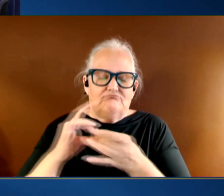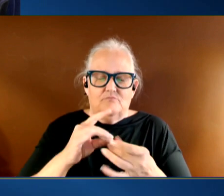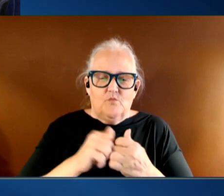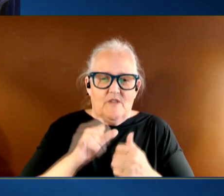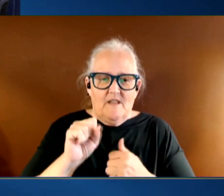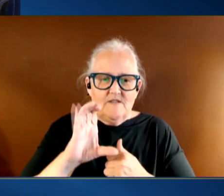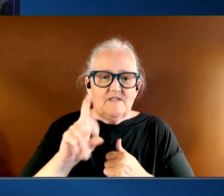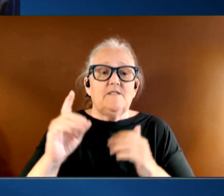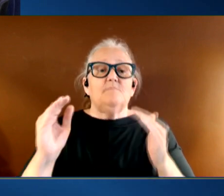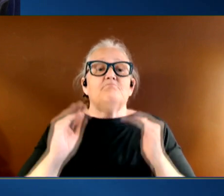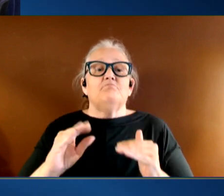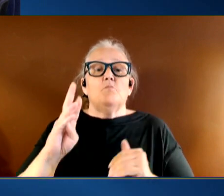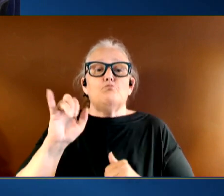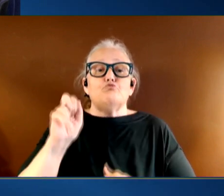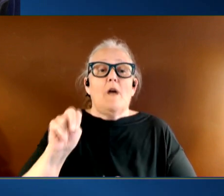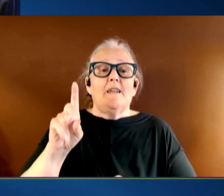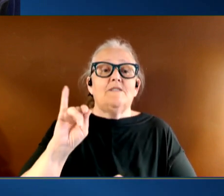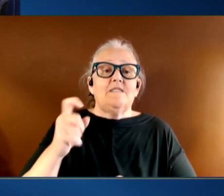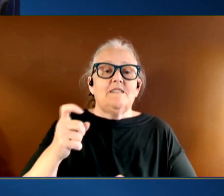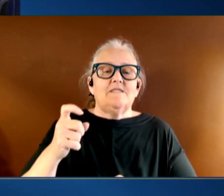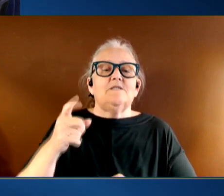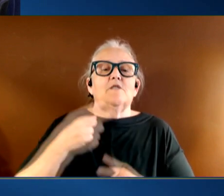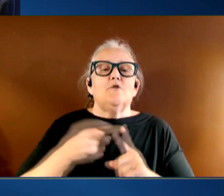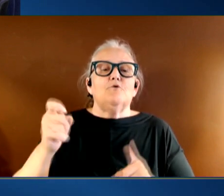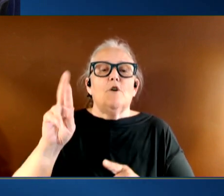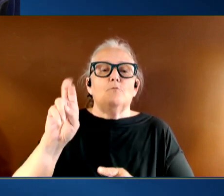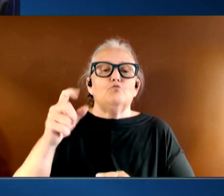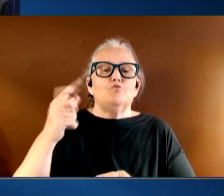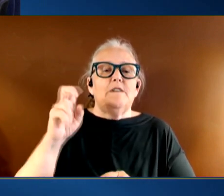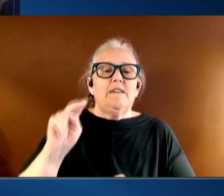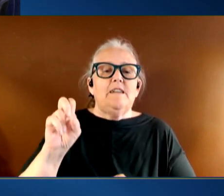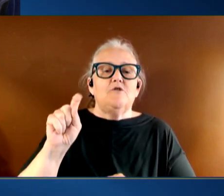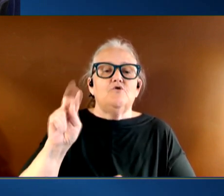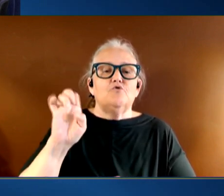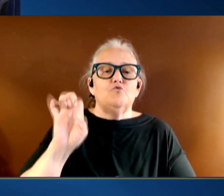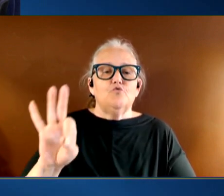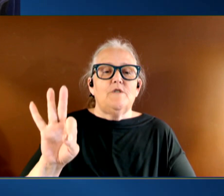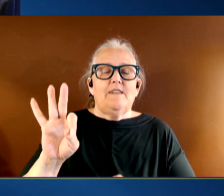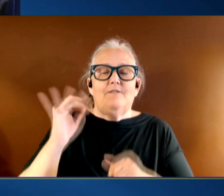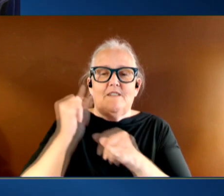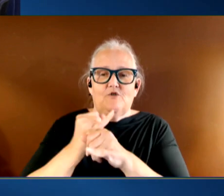Public Health Informatics from the Regenstrief Institute in Indianapolis, Indiana. And last